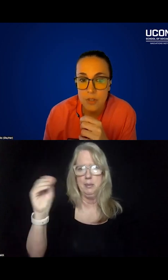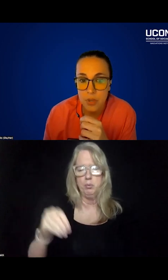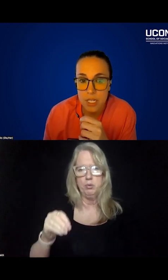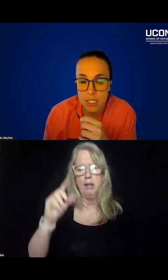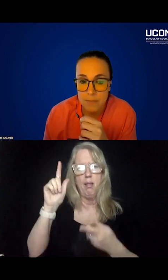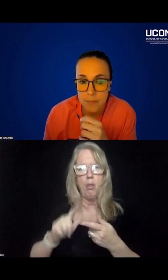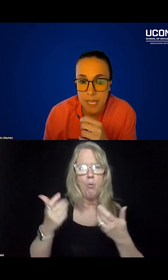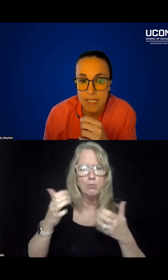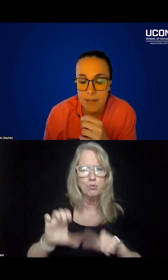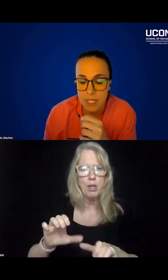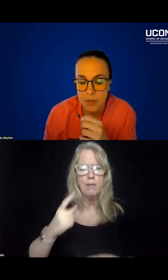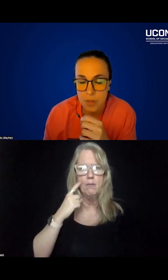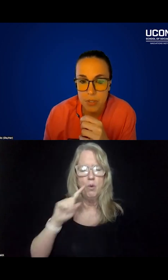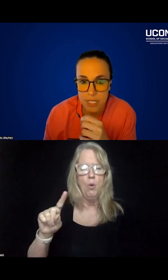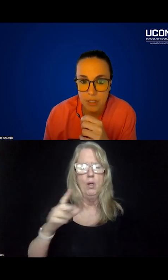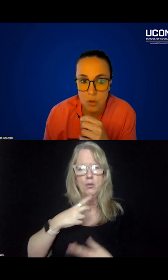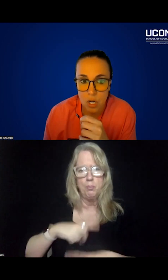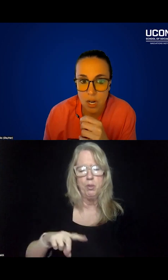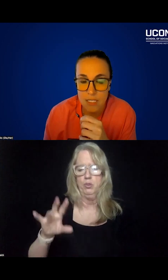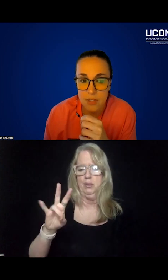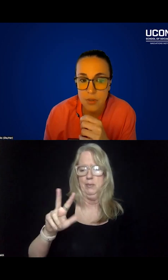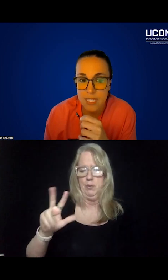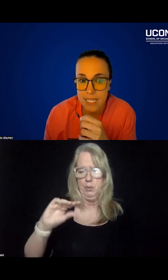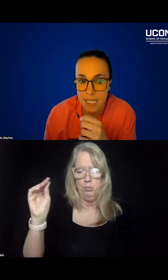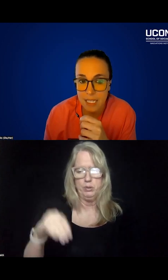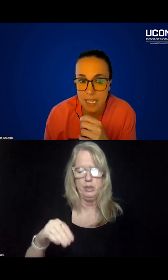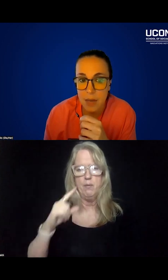OF DEPRESSION AND 73% LESS SUICIDALITY.